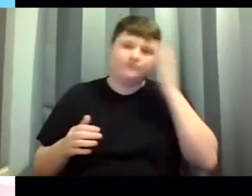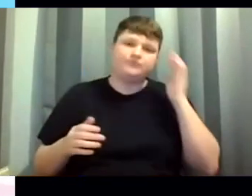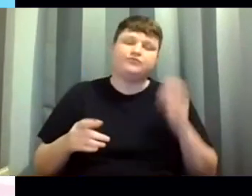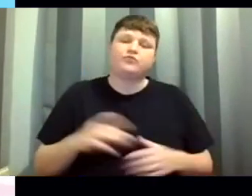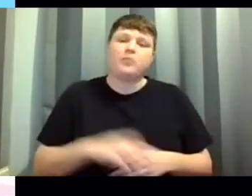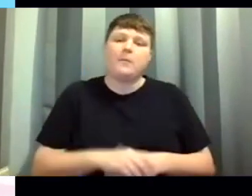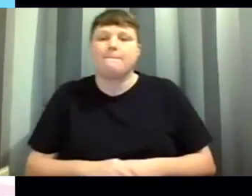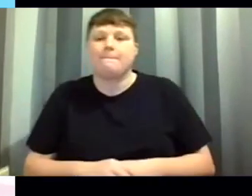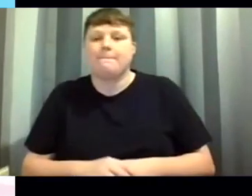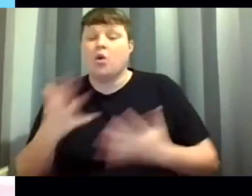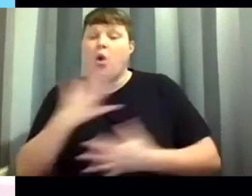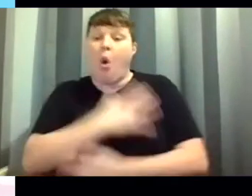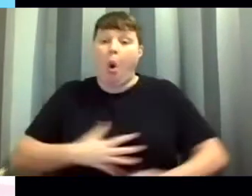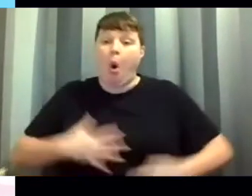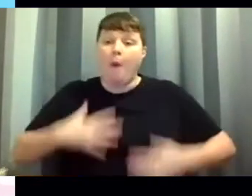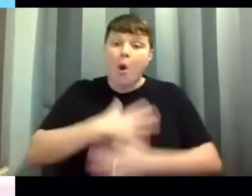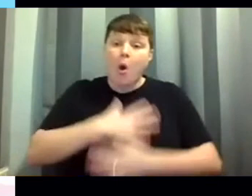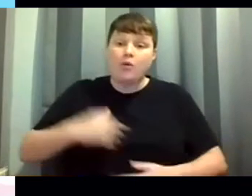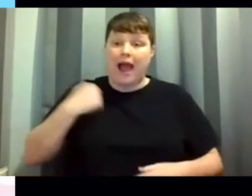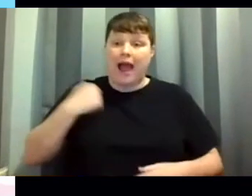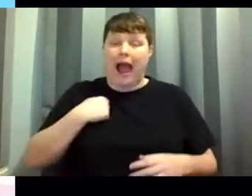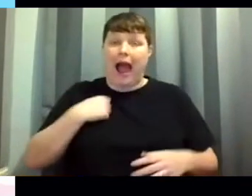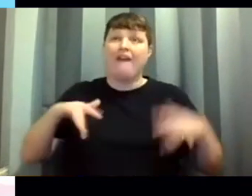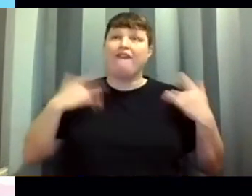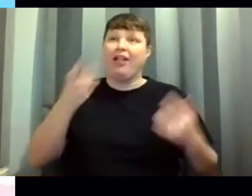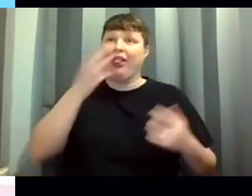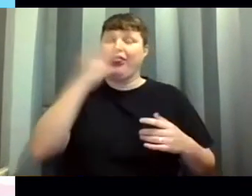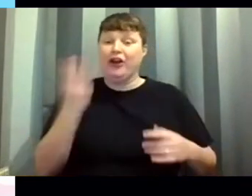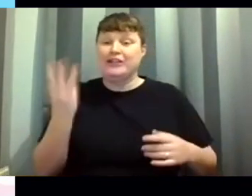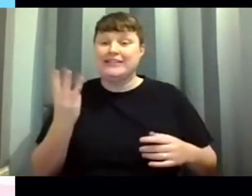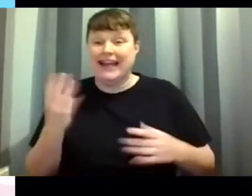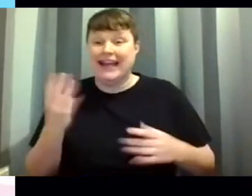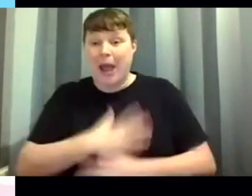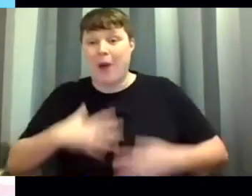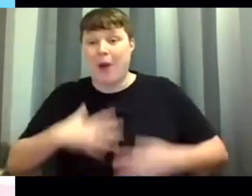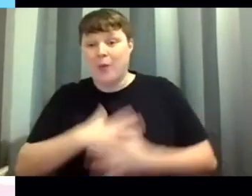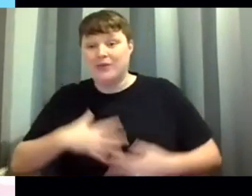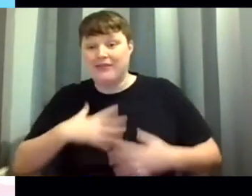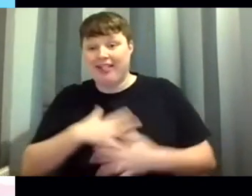hormonally, I'm a 13 year old girl on a bad day. And the physical changes are just getting